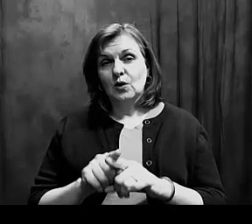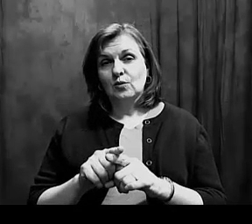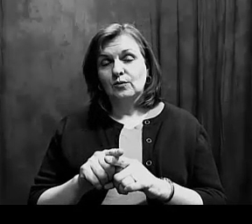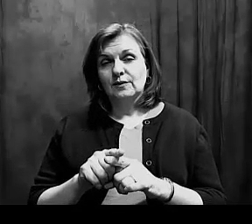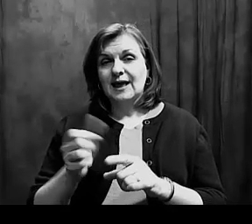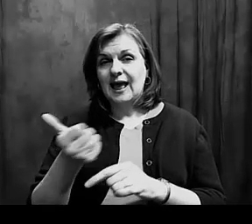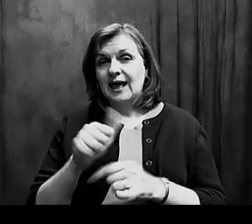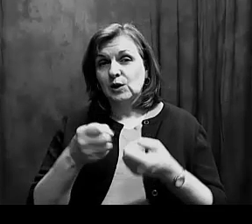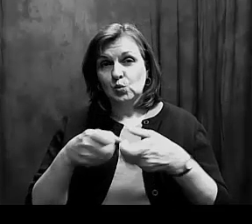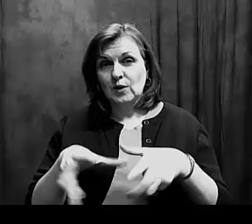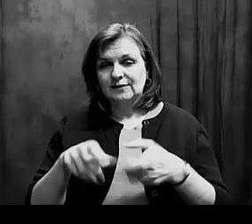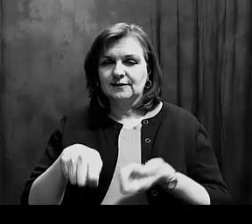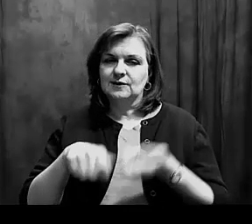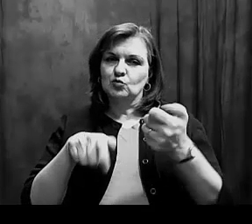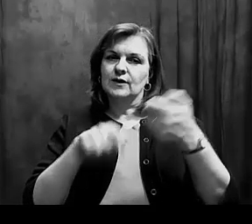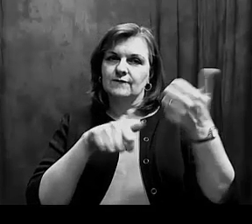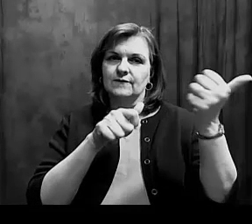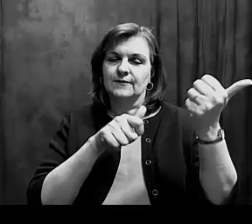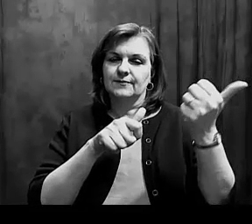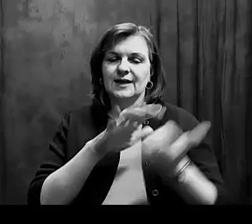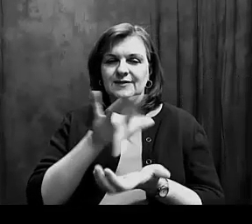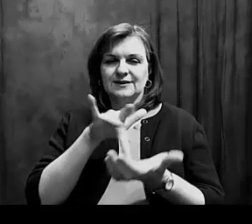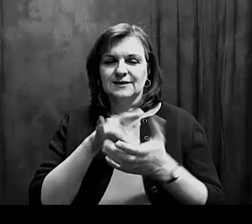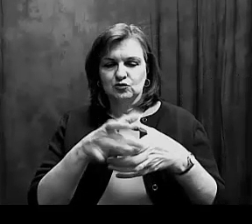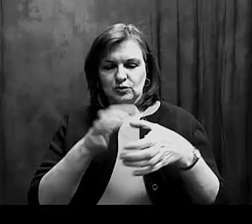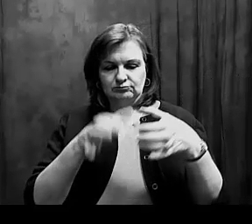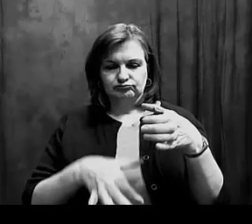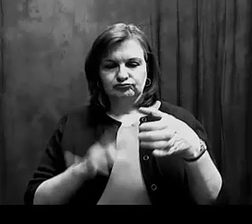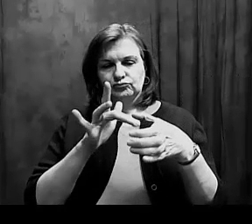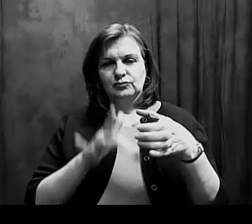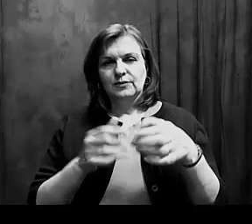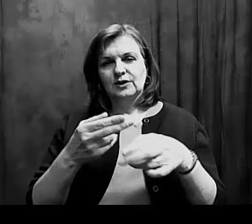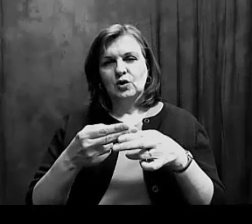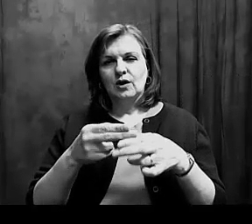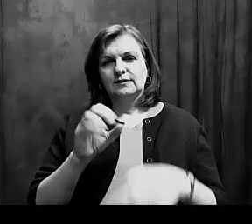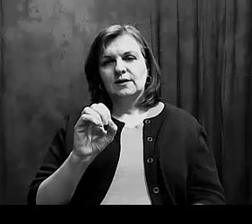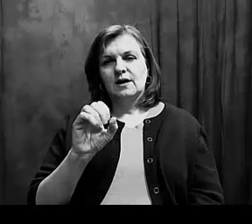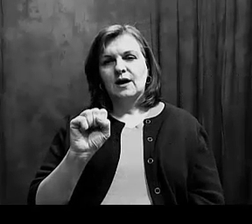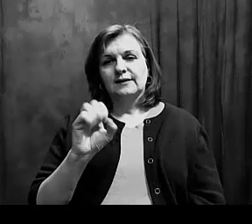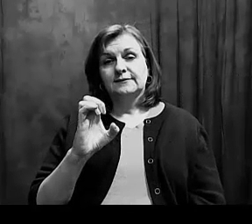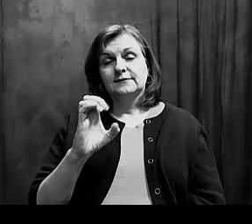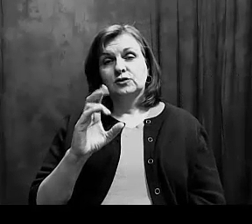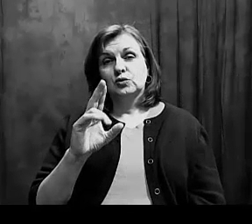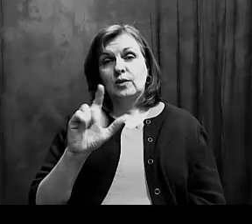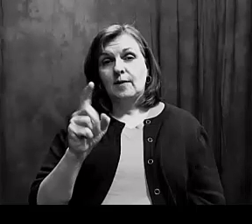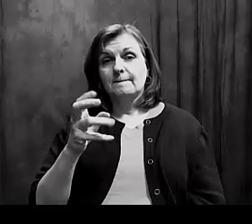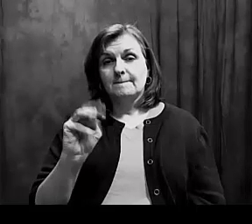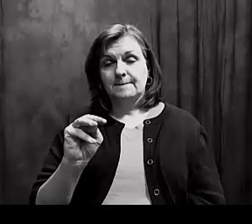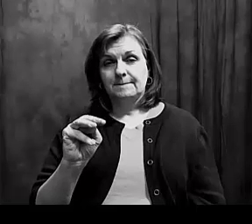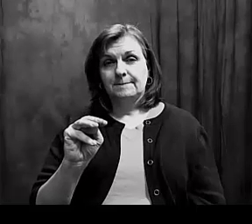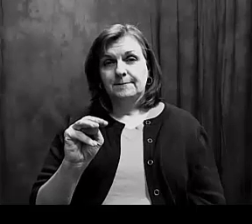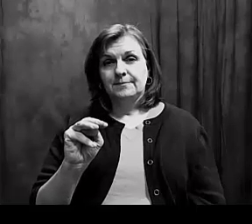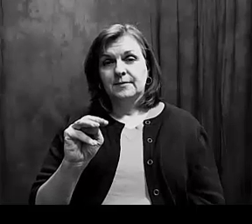and then eventually getting rid of the wastes as well this central pore [opening] is known as an osculum